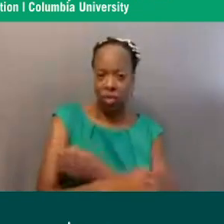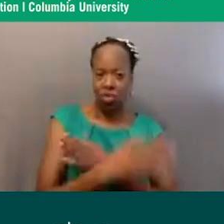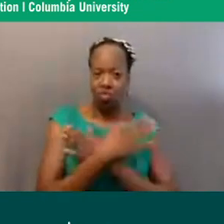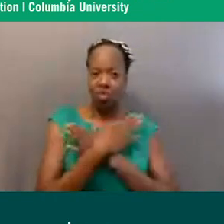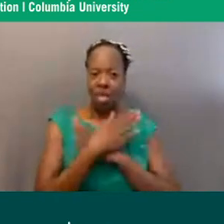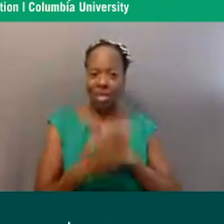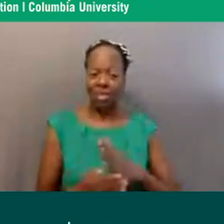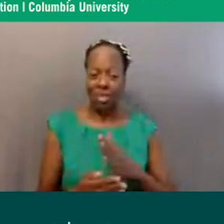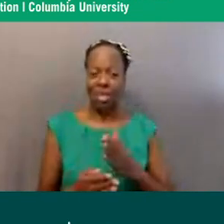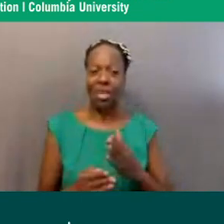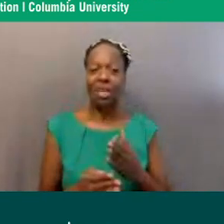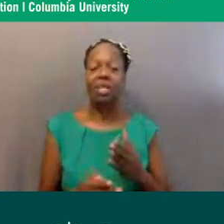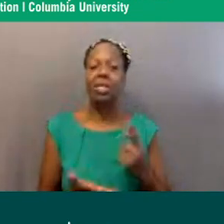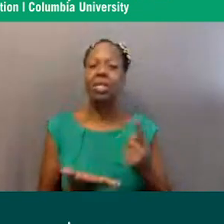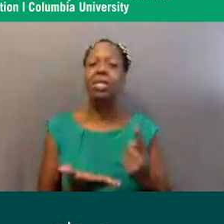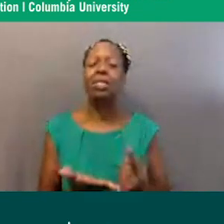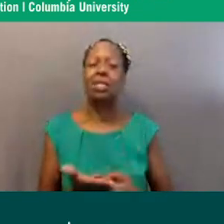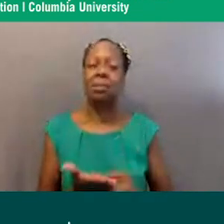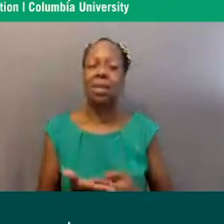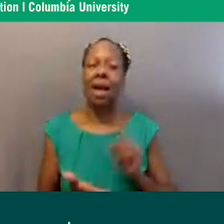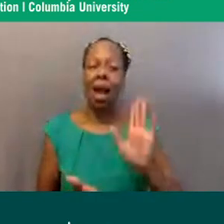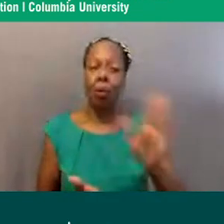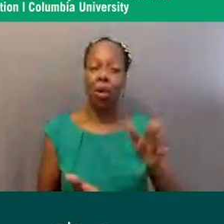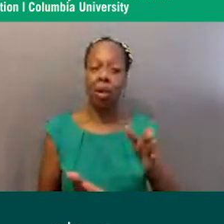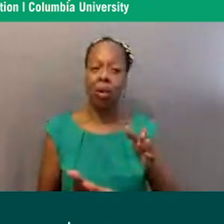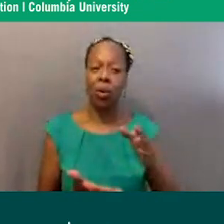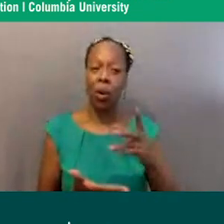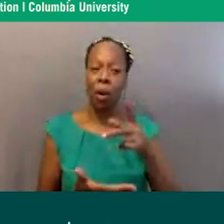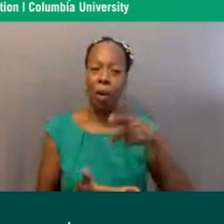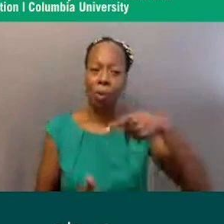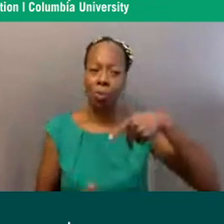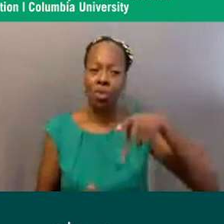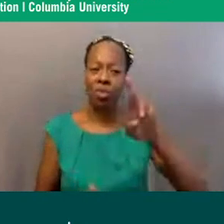I also prescribe a medication by mouth,